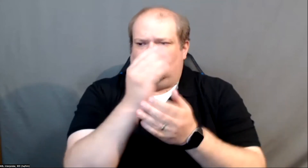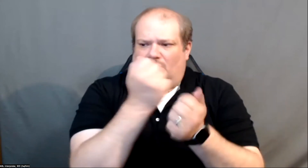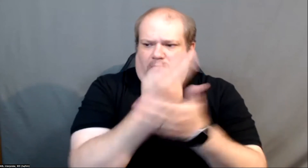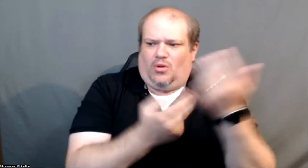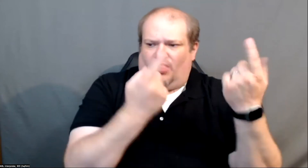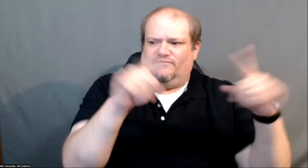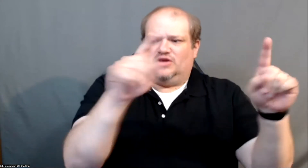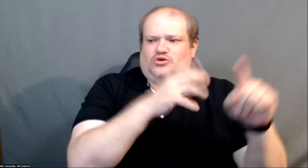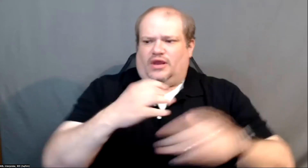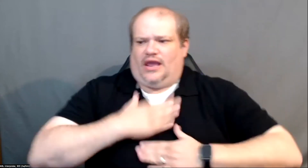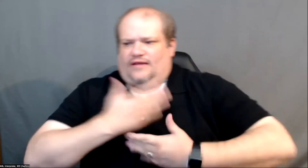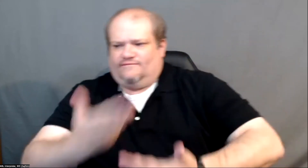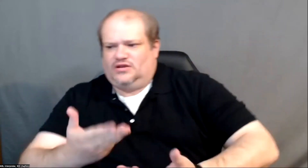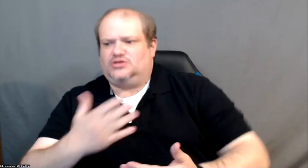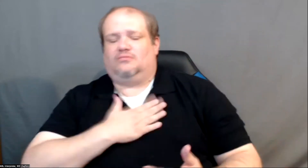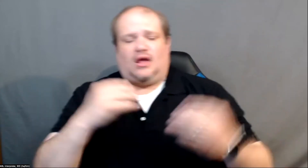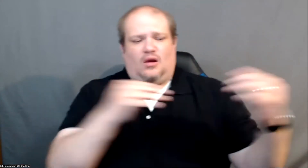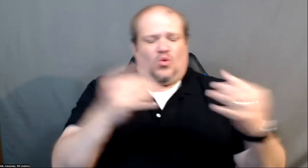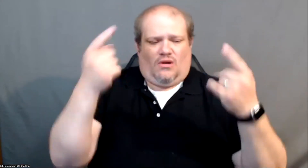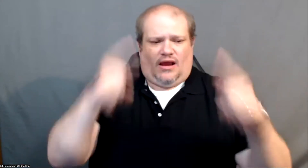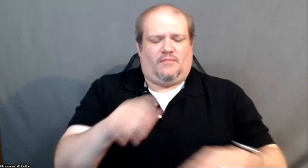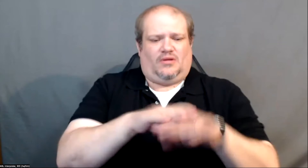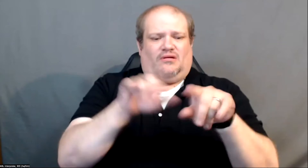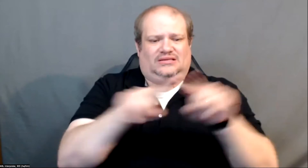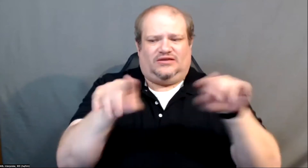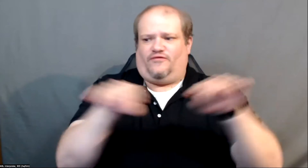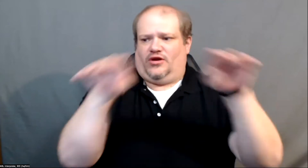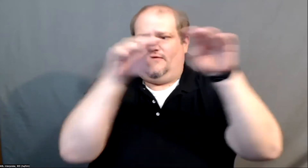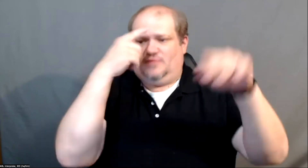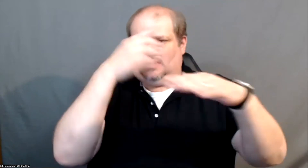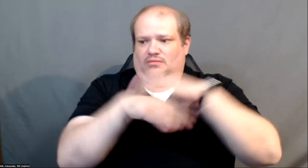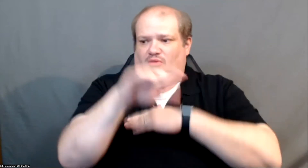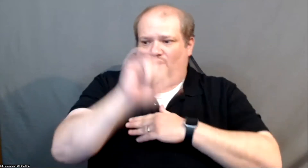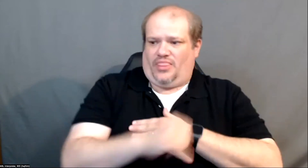My wars happened on a different dimensions Because born in this one, both Asian and woman